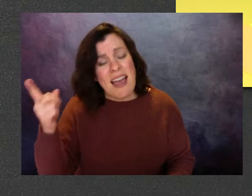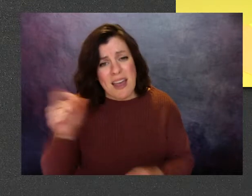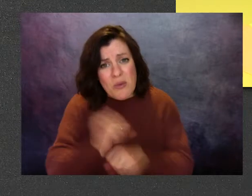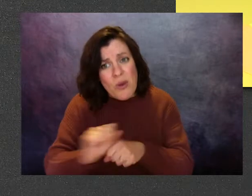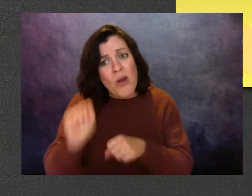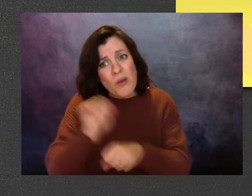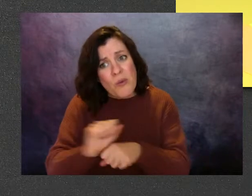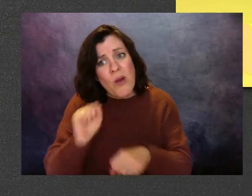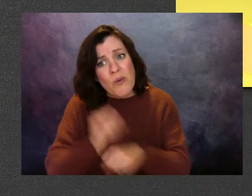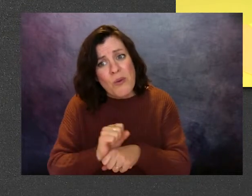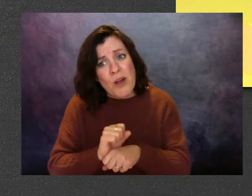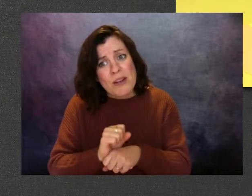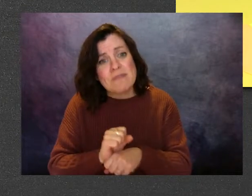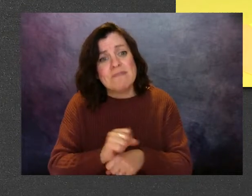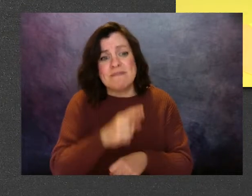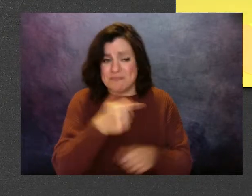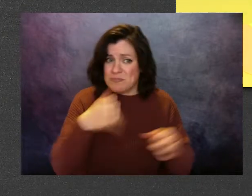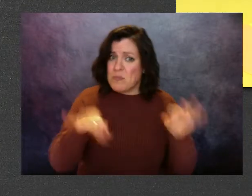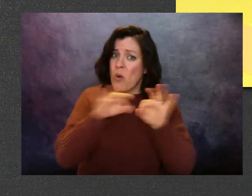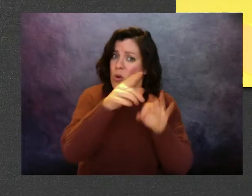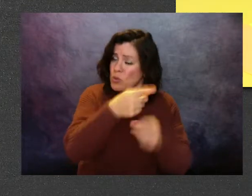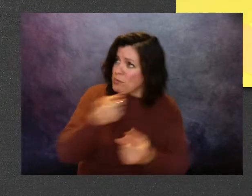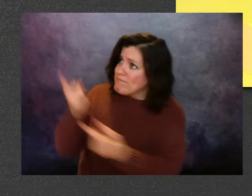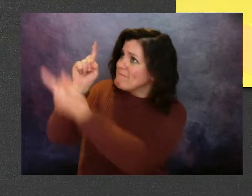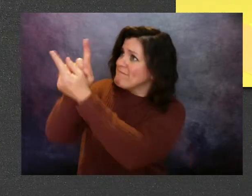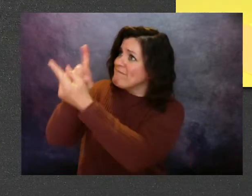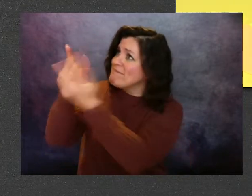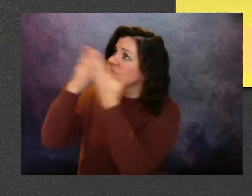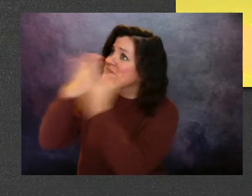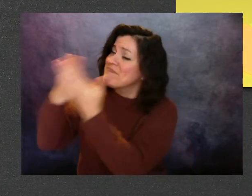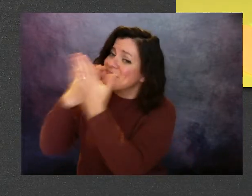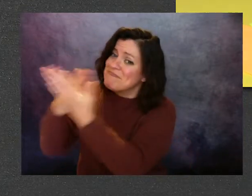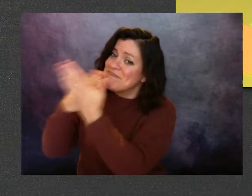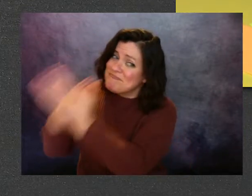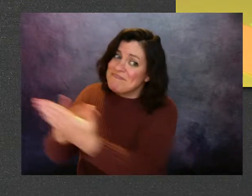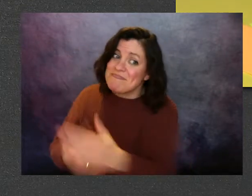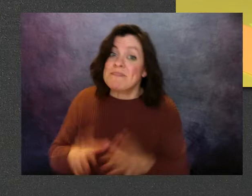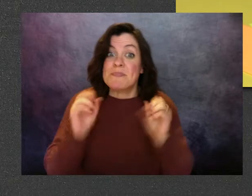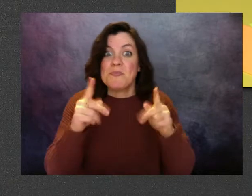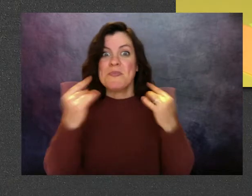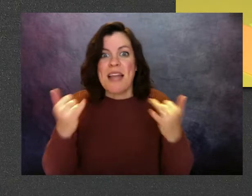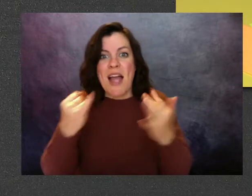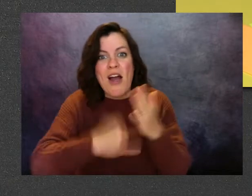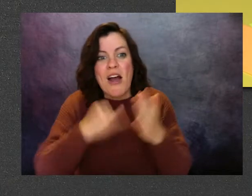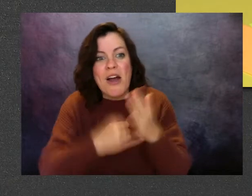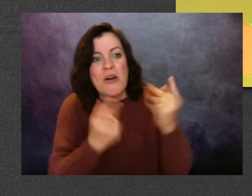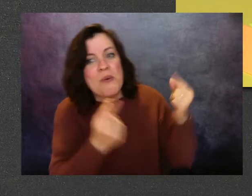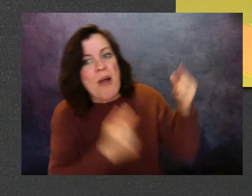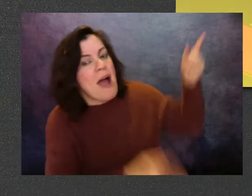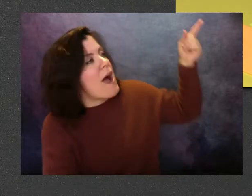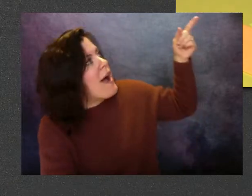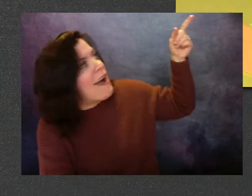All right. We're back for craft time. So here is our awesome craft today.